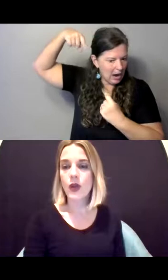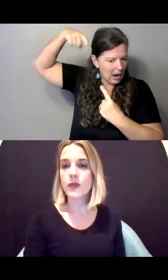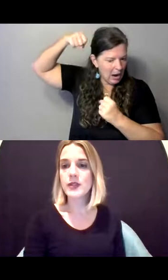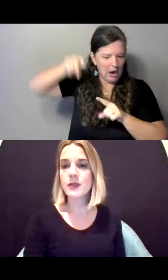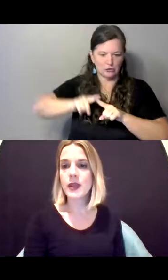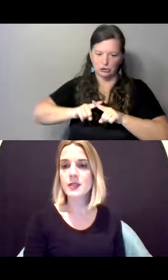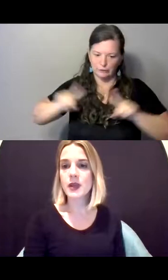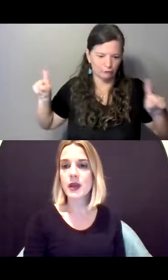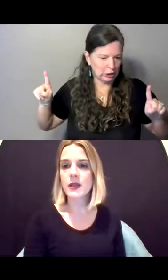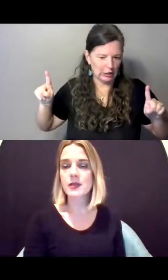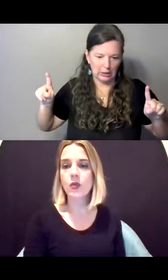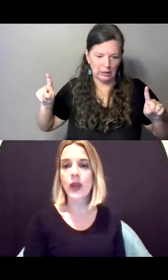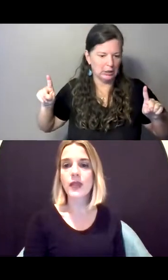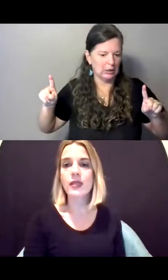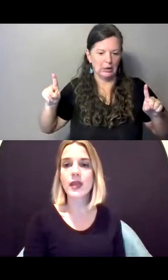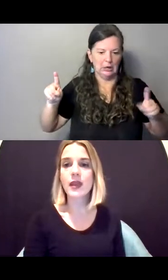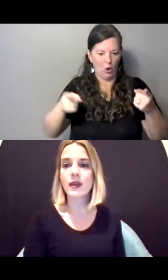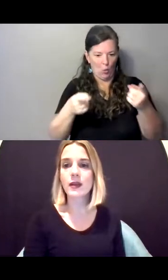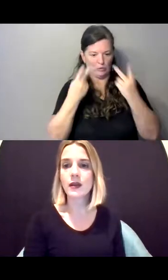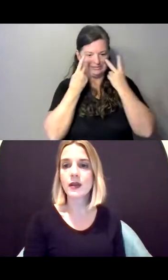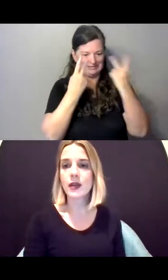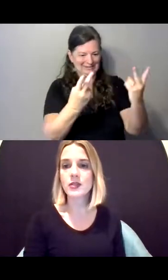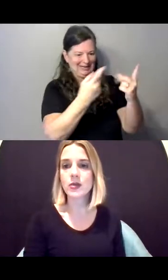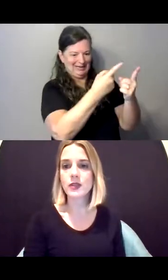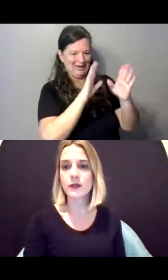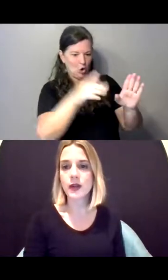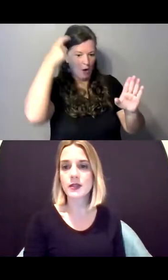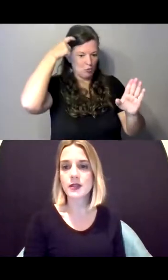and the reason being is because the way they think is so different